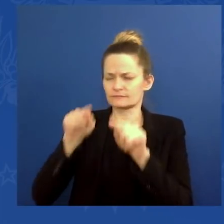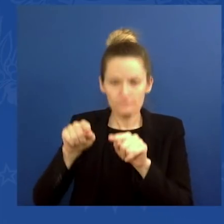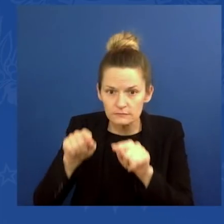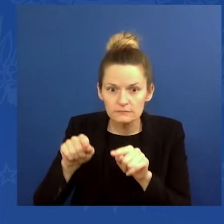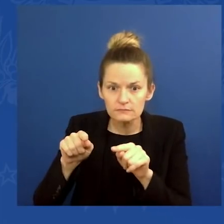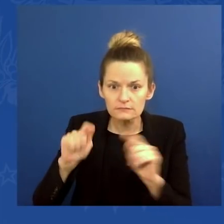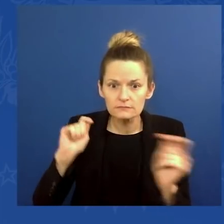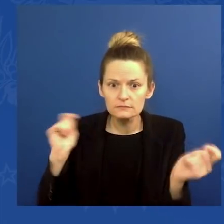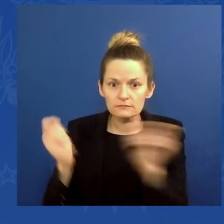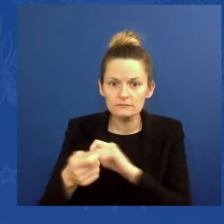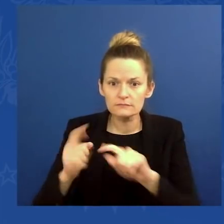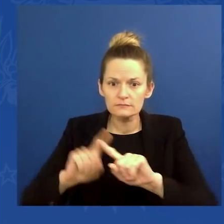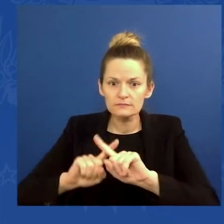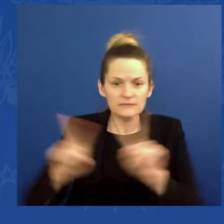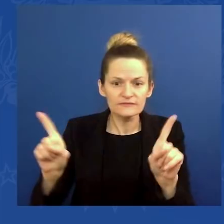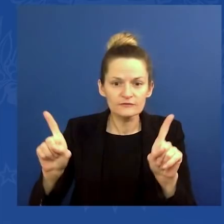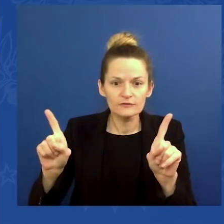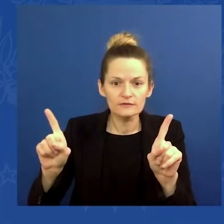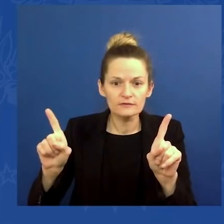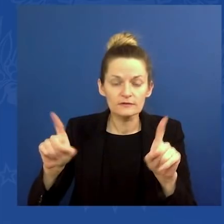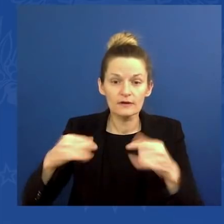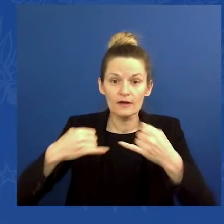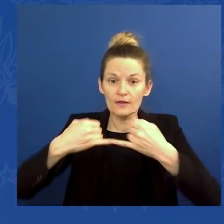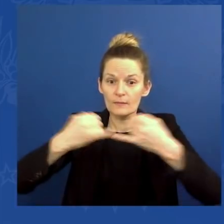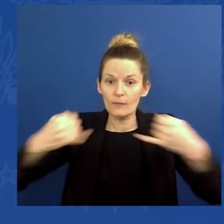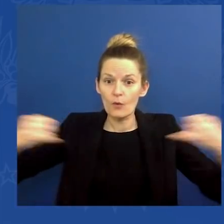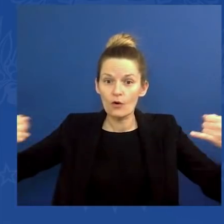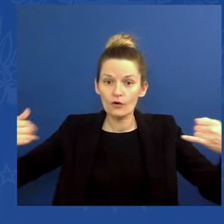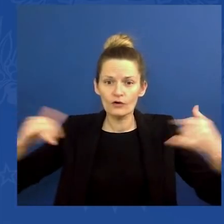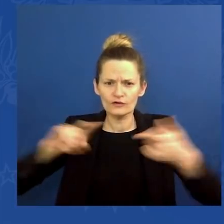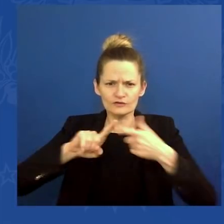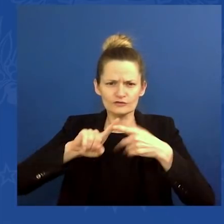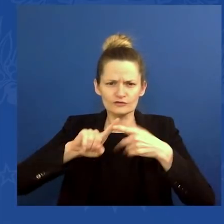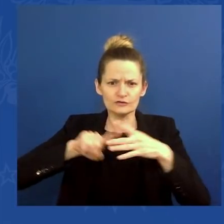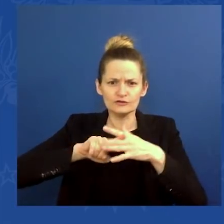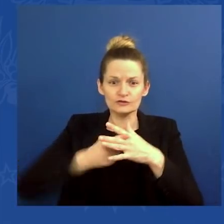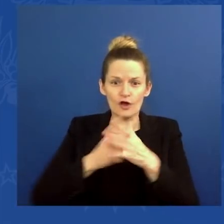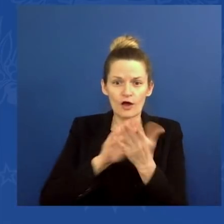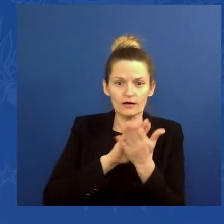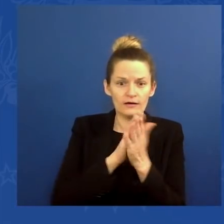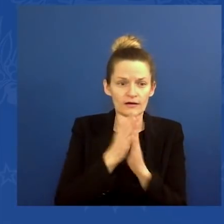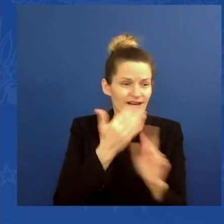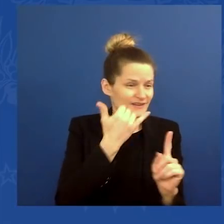just a yellow line turning into a white line, making the distinction between northern